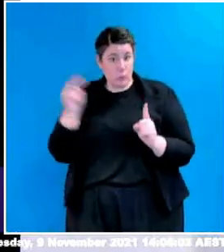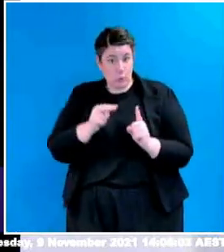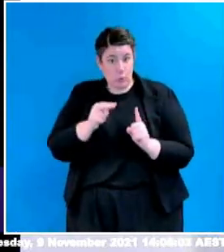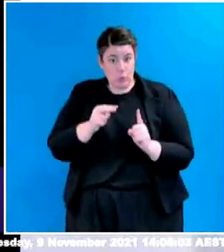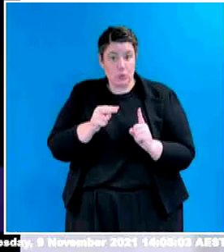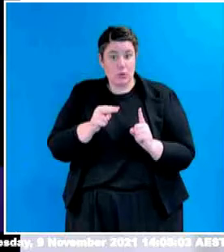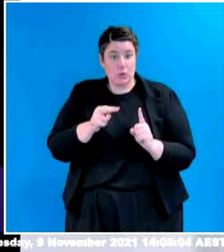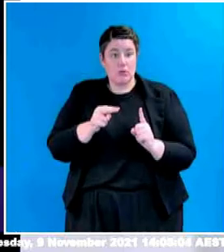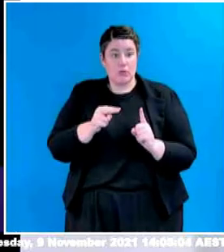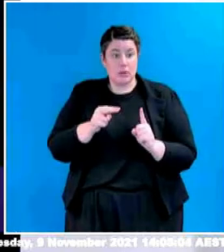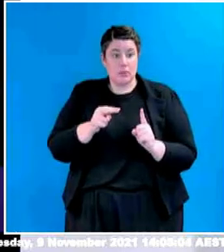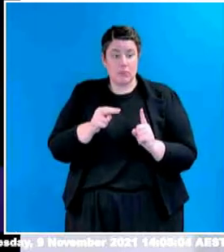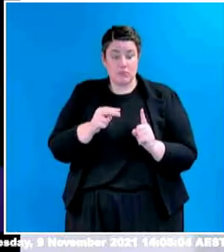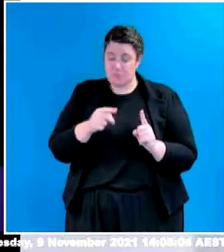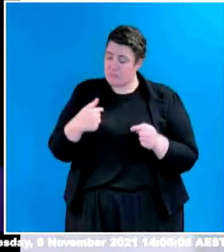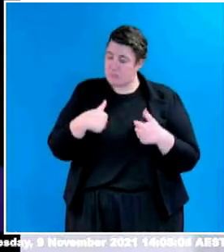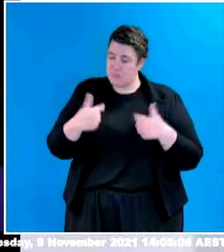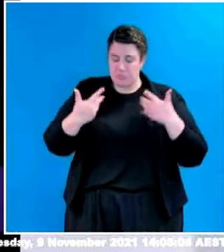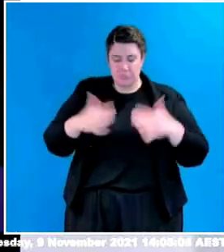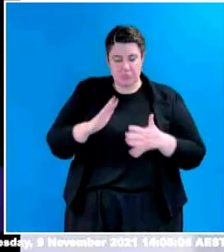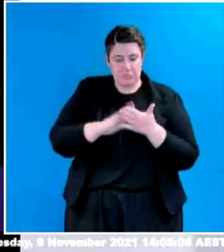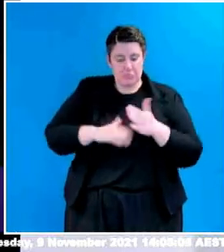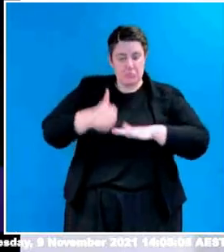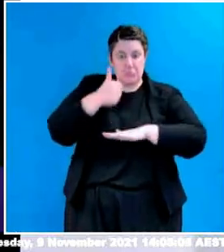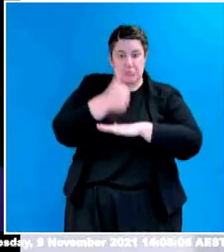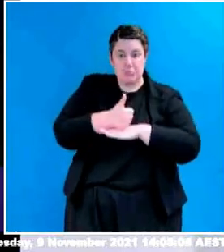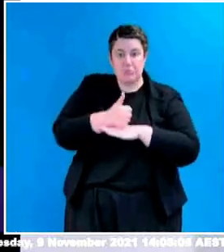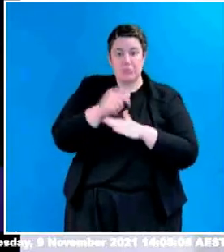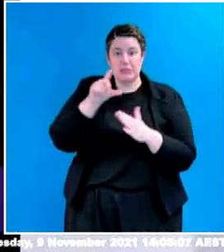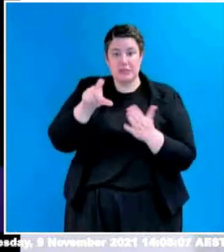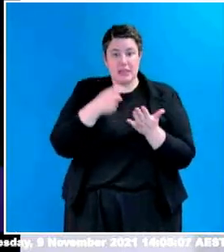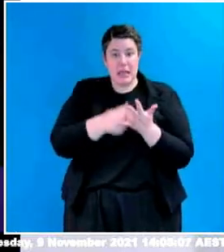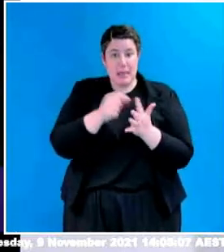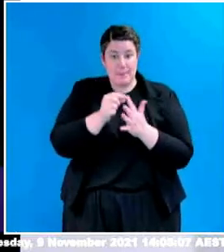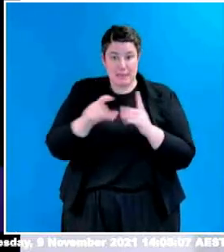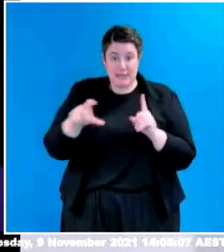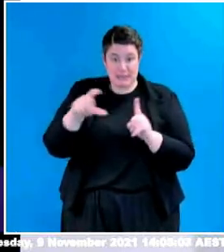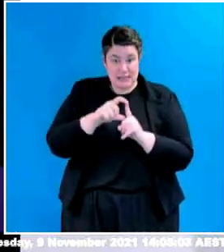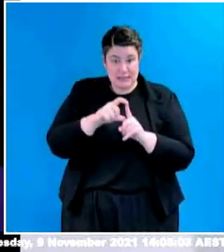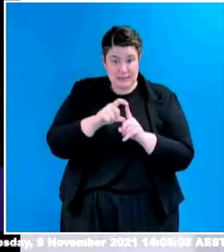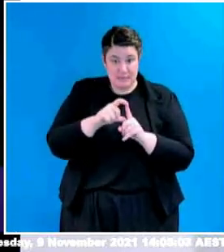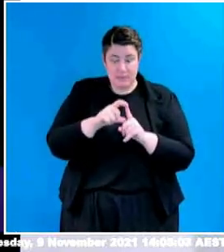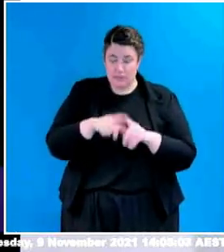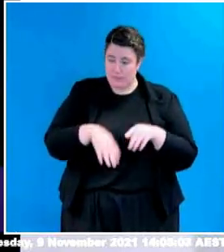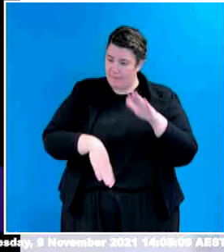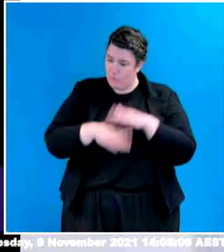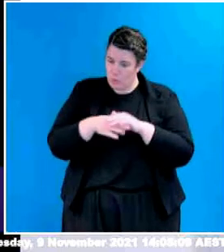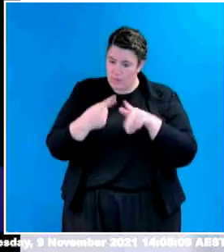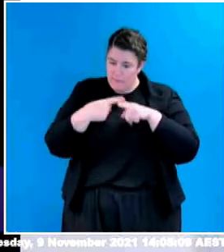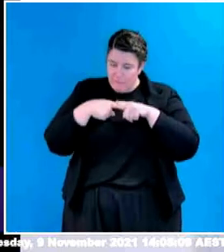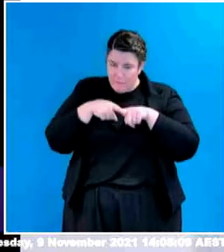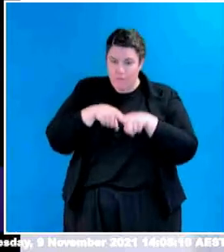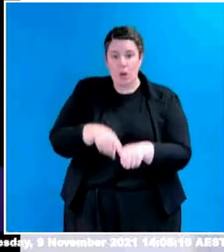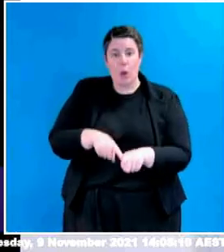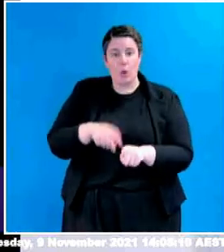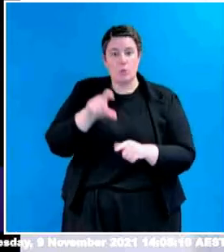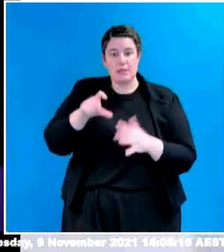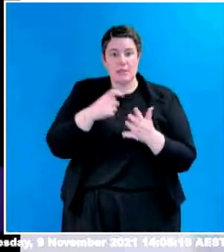it has implemented the CRPD, it is compliant with the CRPD and it has